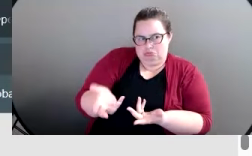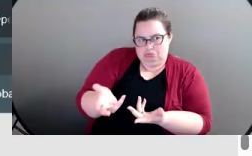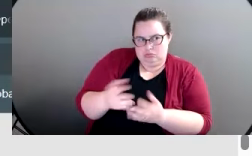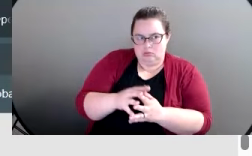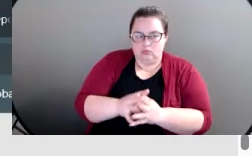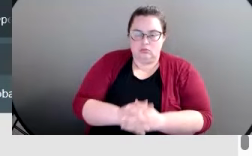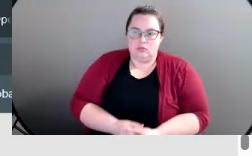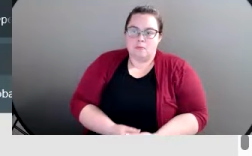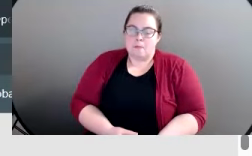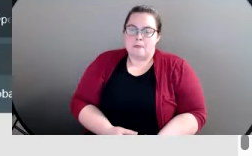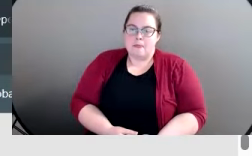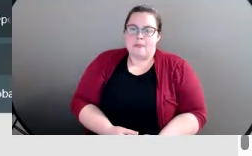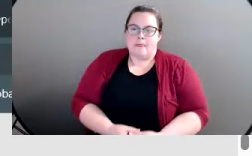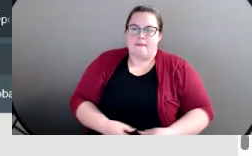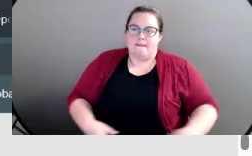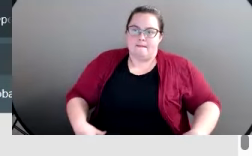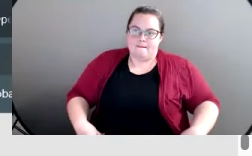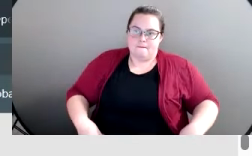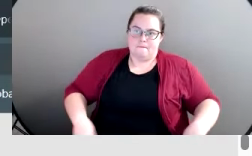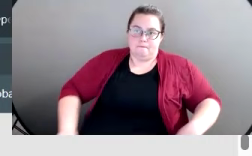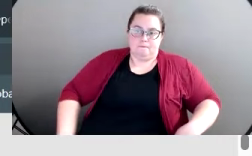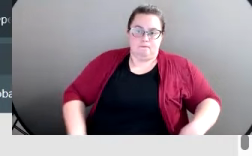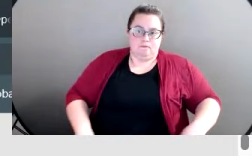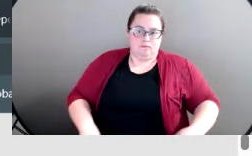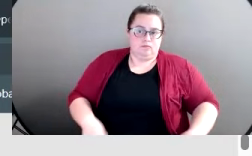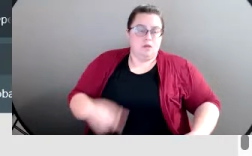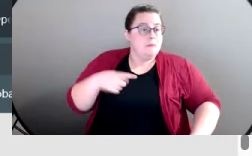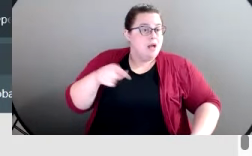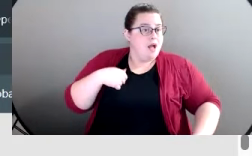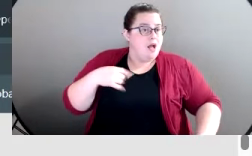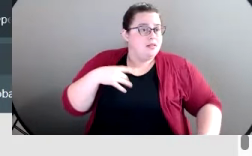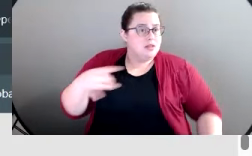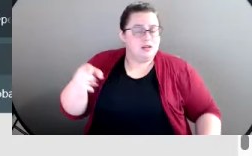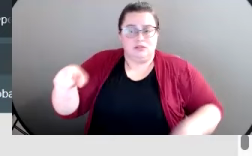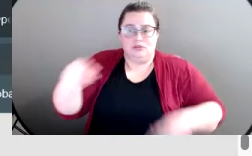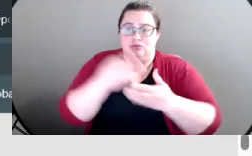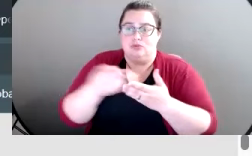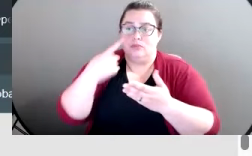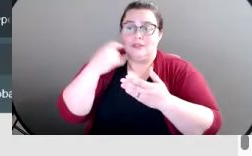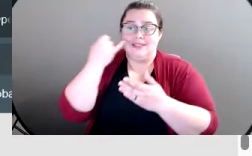I like this resource because if you see something in here, that sounds